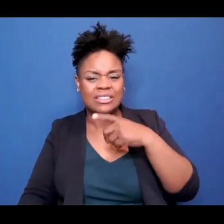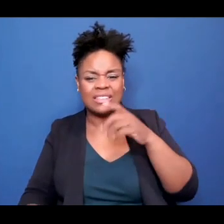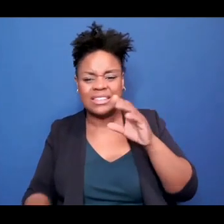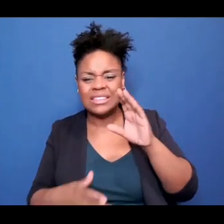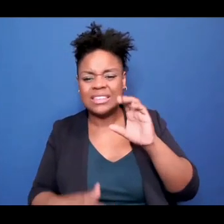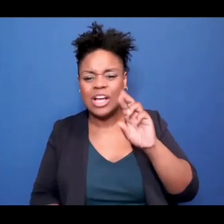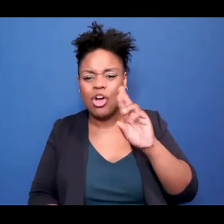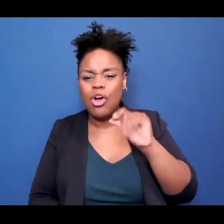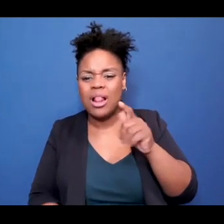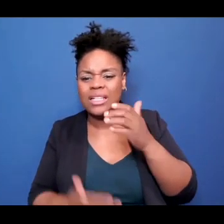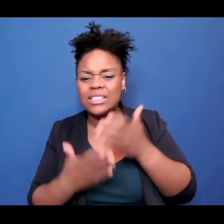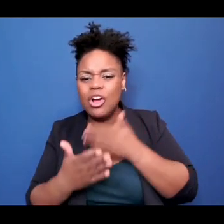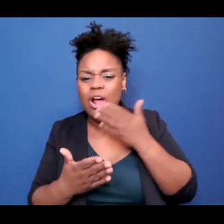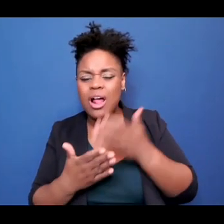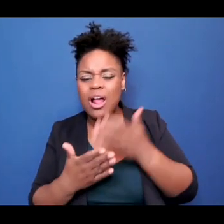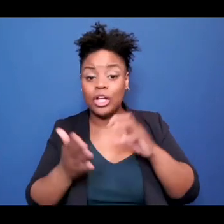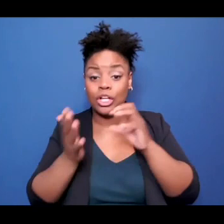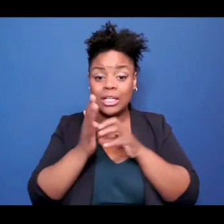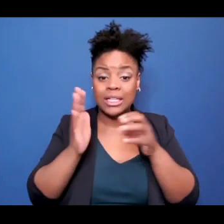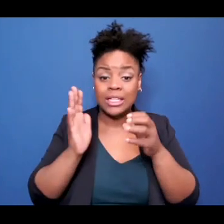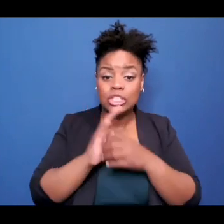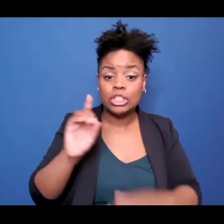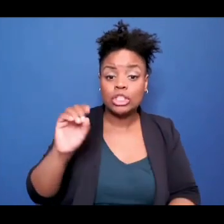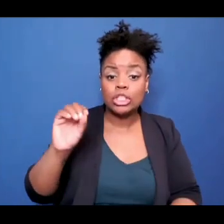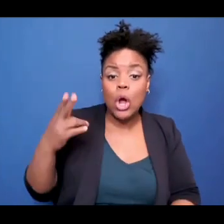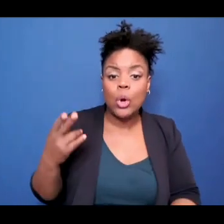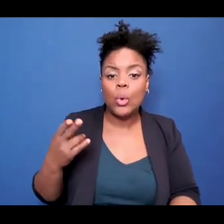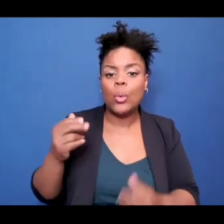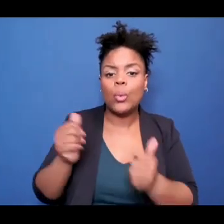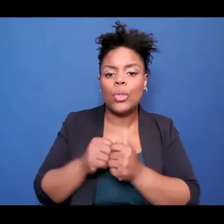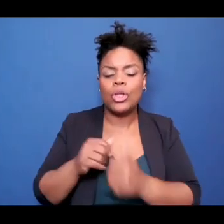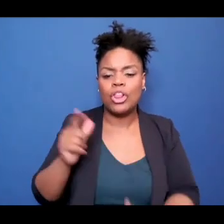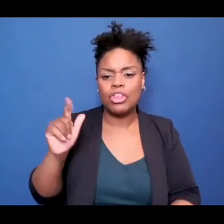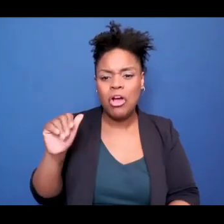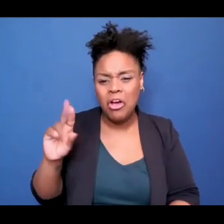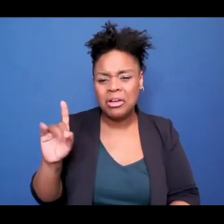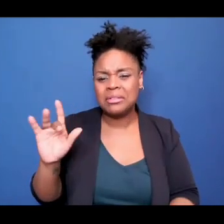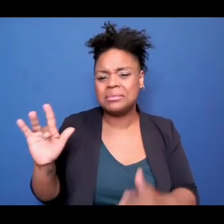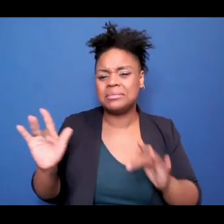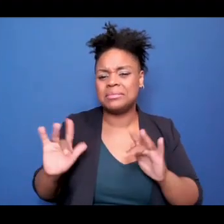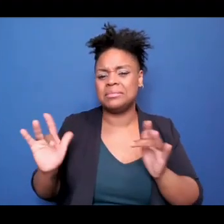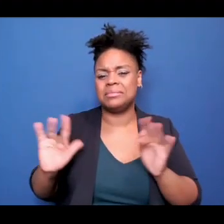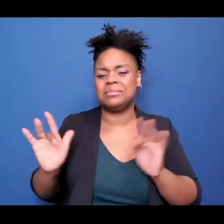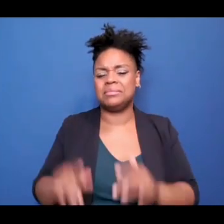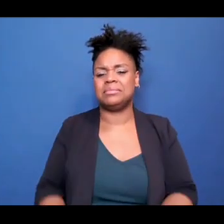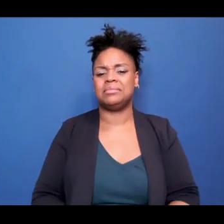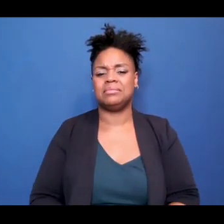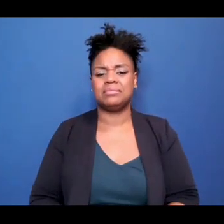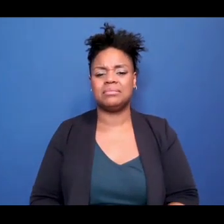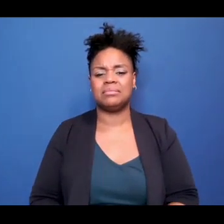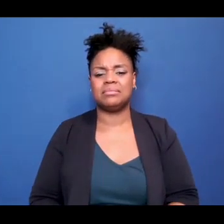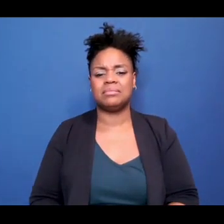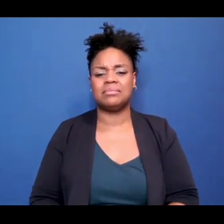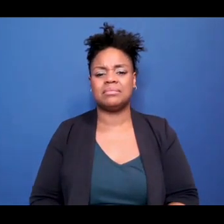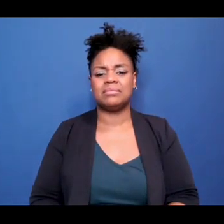MILK LIKE THEY WERE CEREAL, AND COOKIE DOUGH CONTAINING RENDERED LADDER. AND WHAT WE DON'T -- RENDERED LA